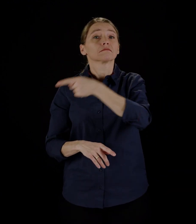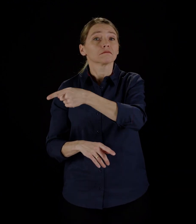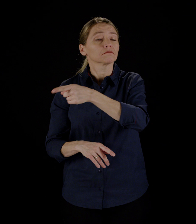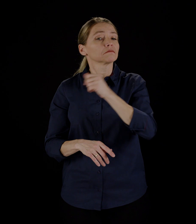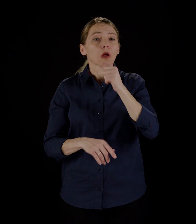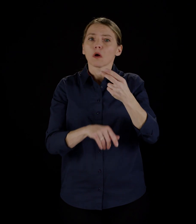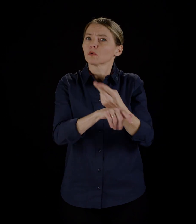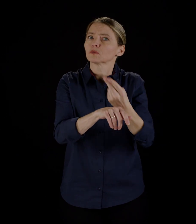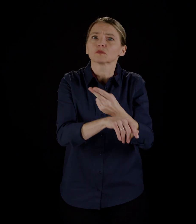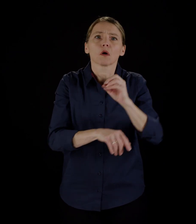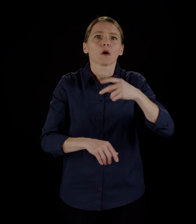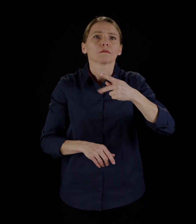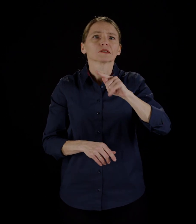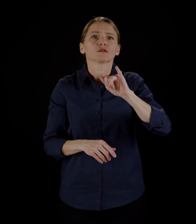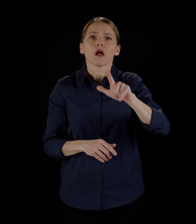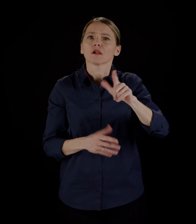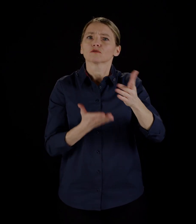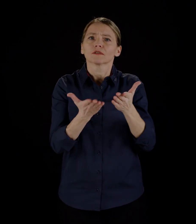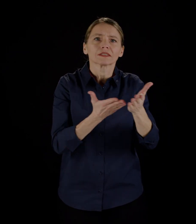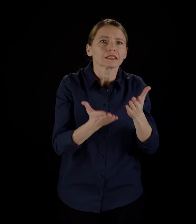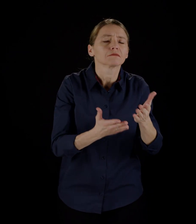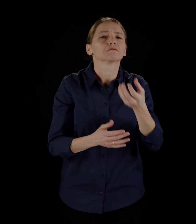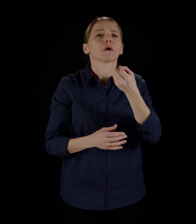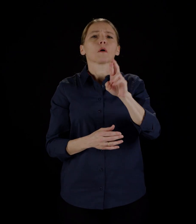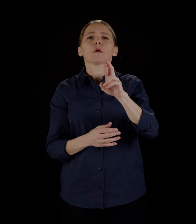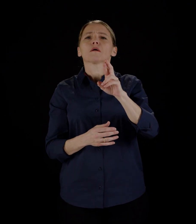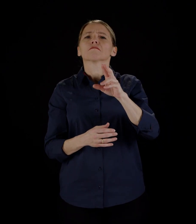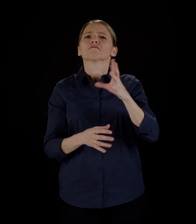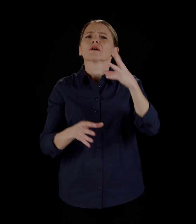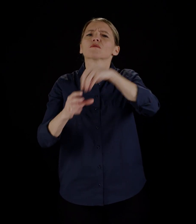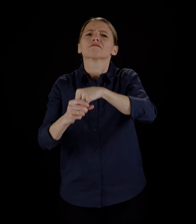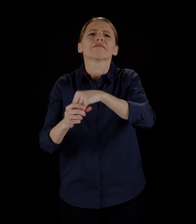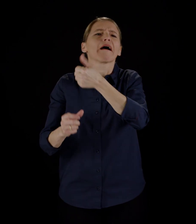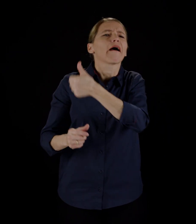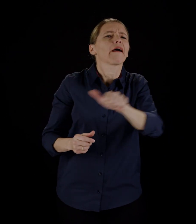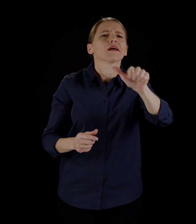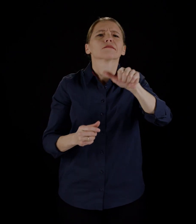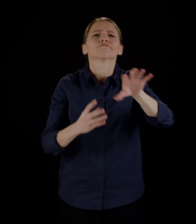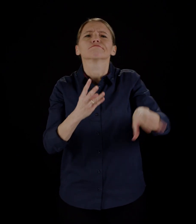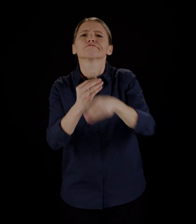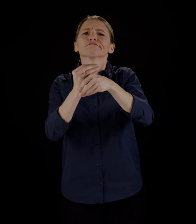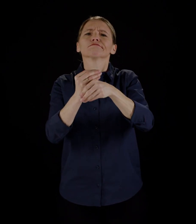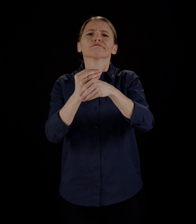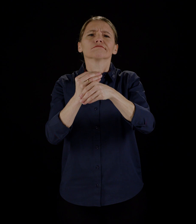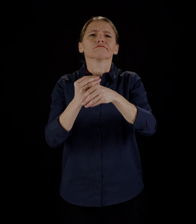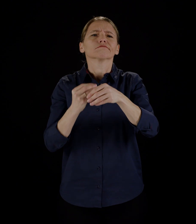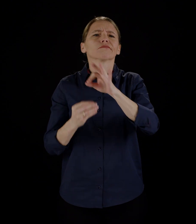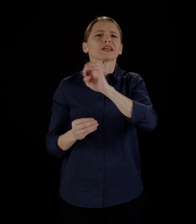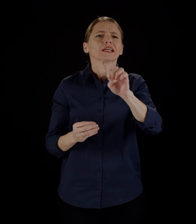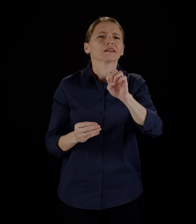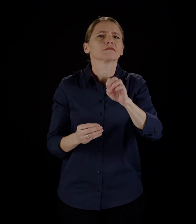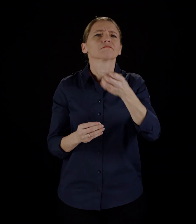fees or overage charges. This charge may be subject to taxes as set out in the agreement.